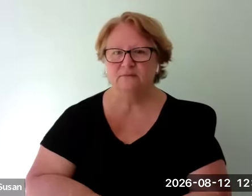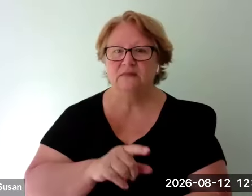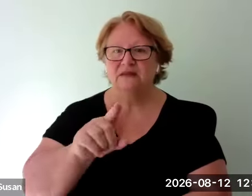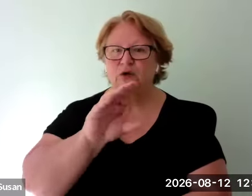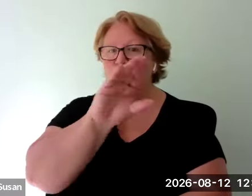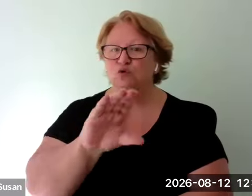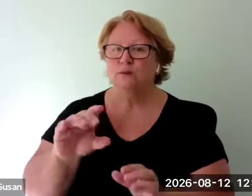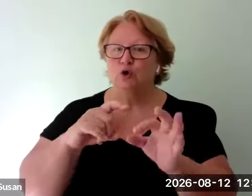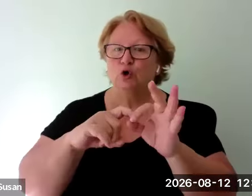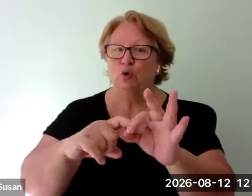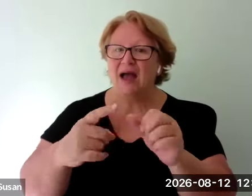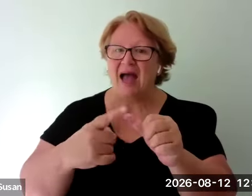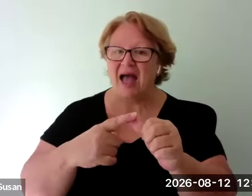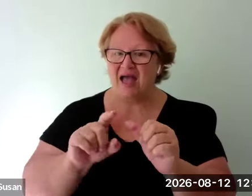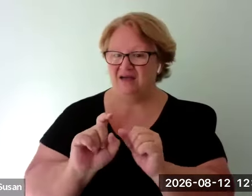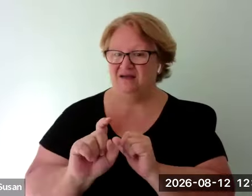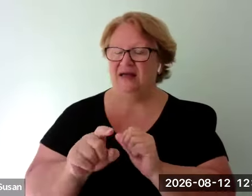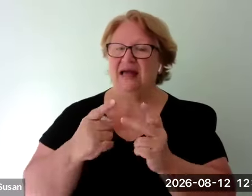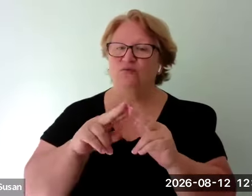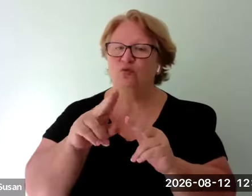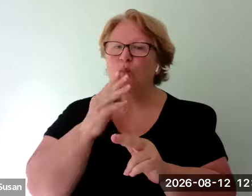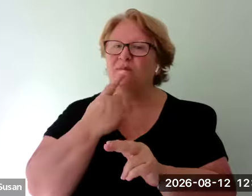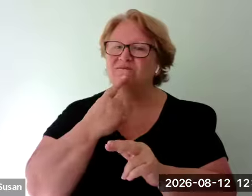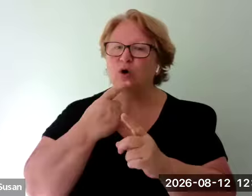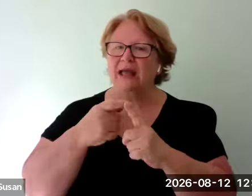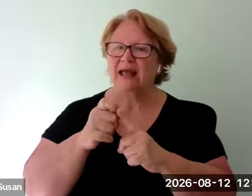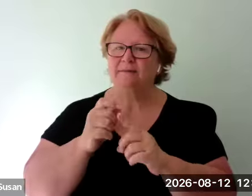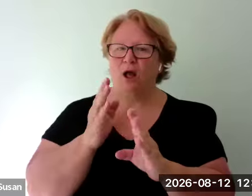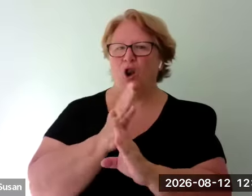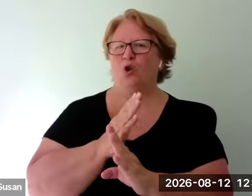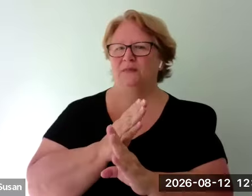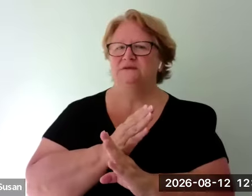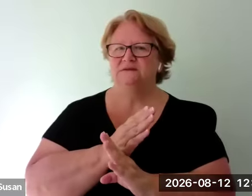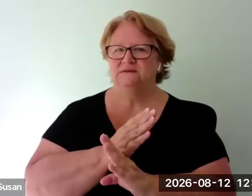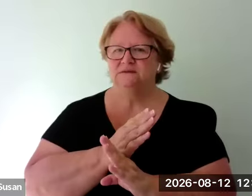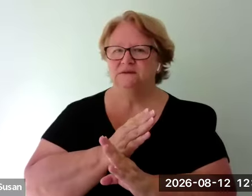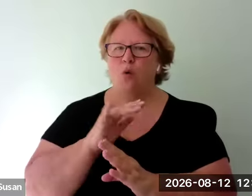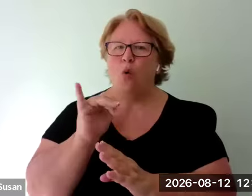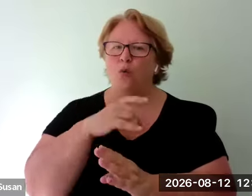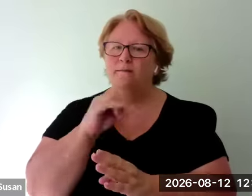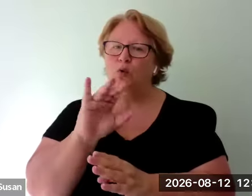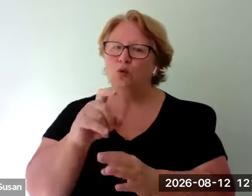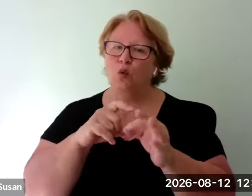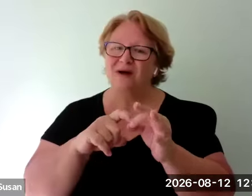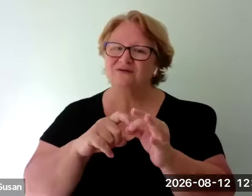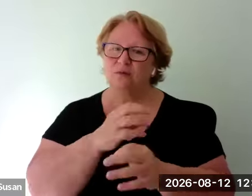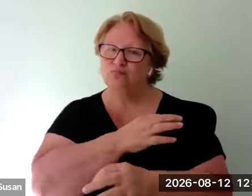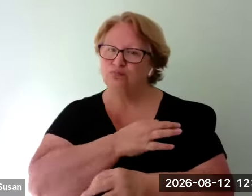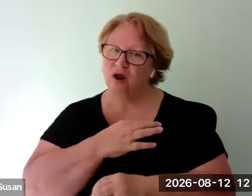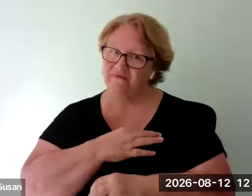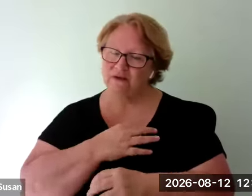it's a safe space and inclusive for everyone. And as I said, the Zoom Q&A function is on throughout this event.